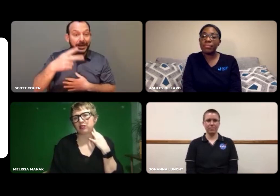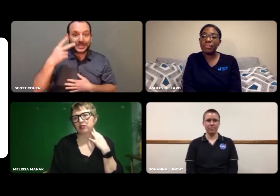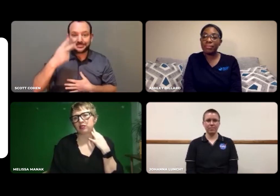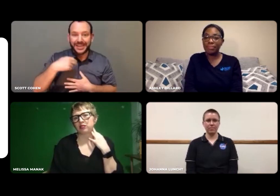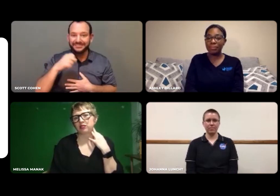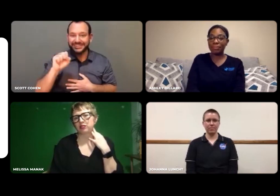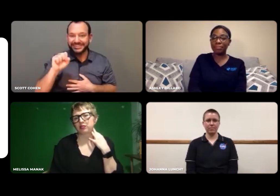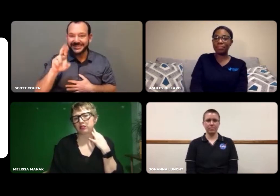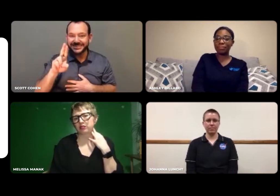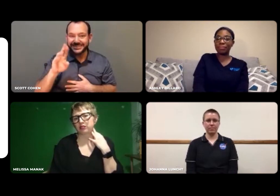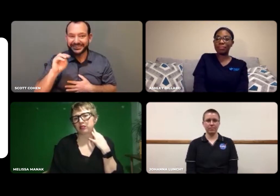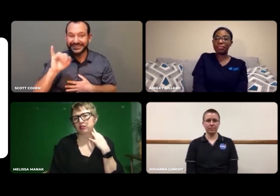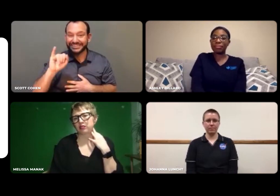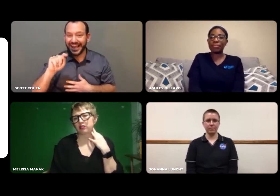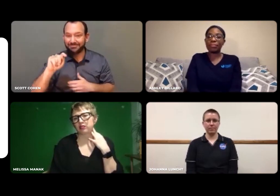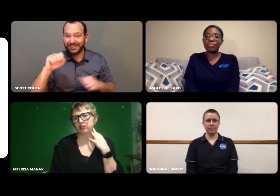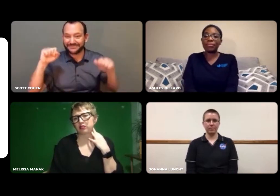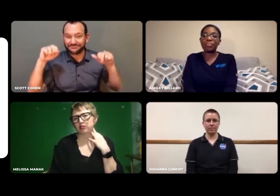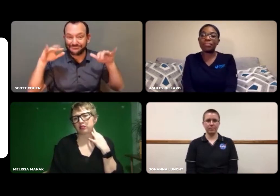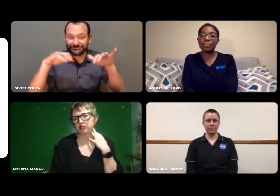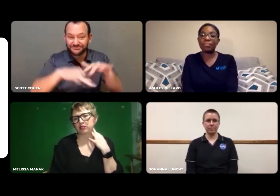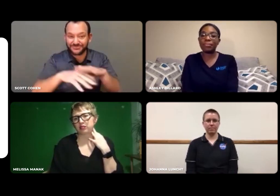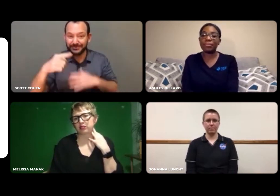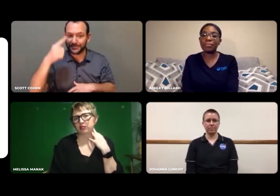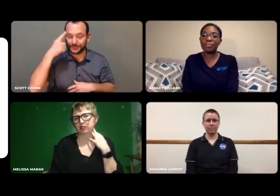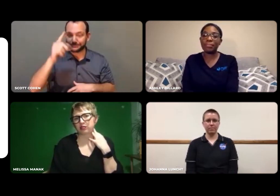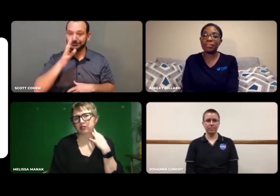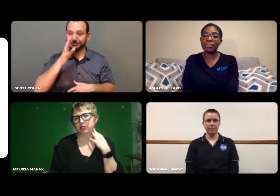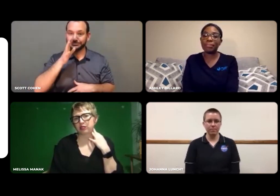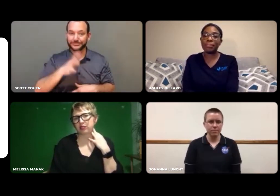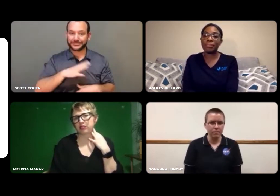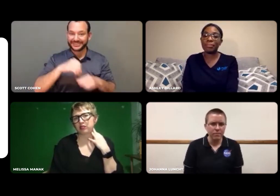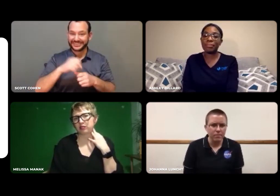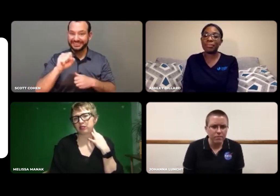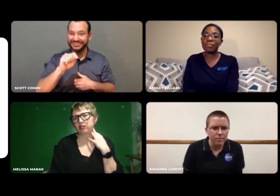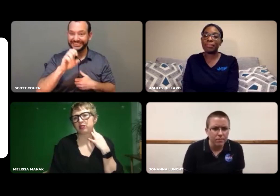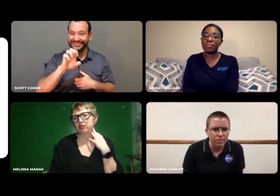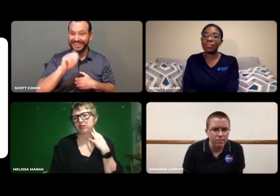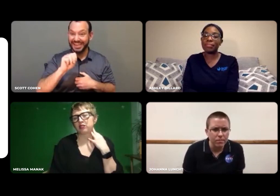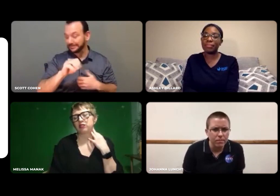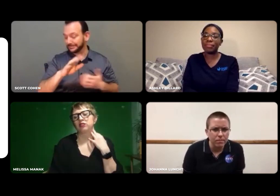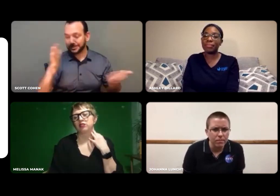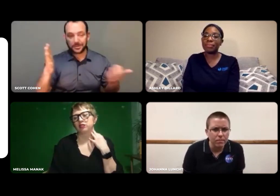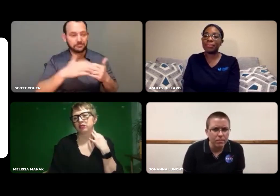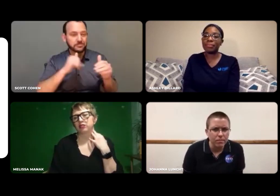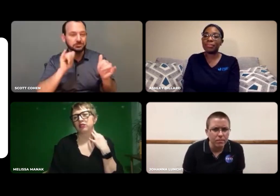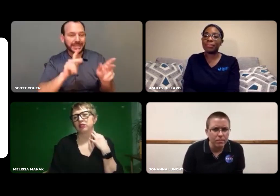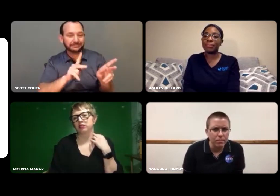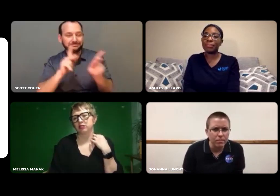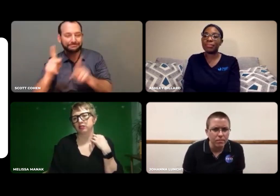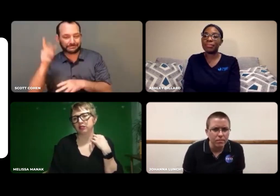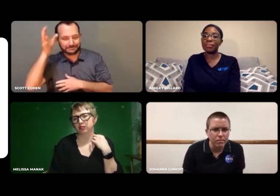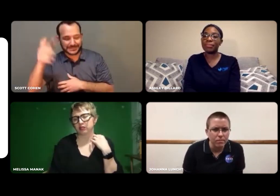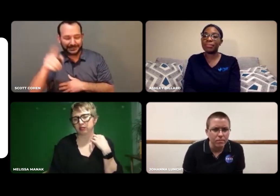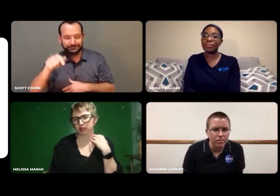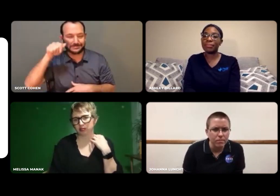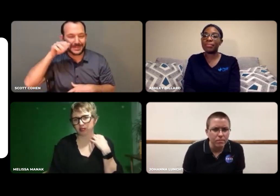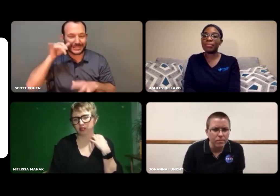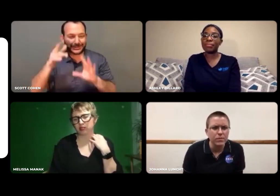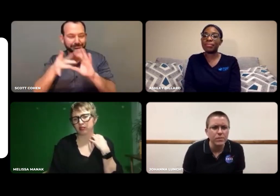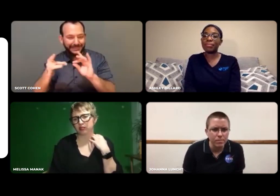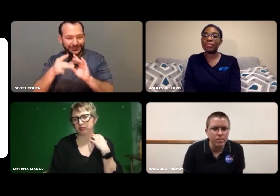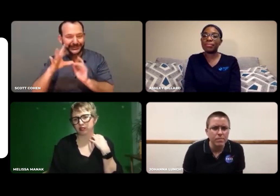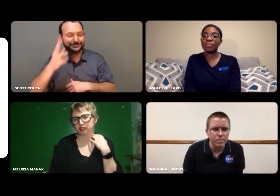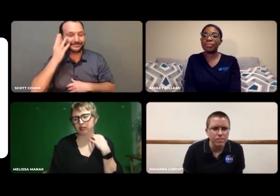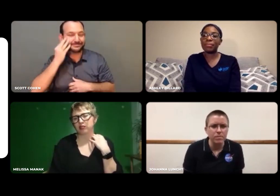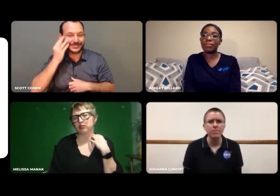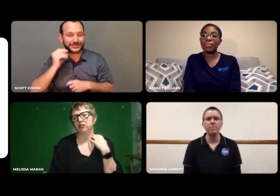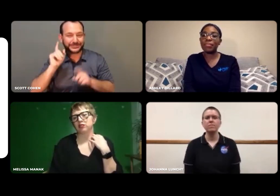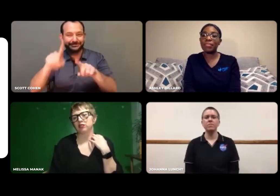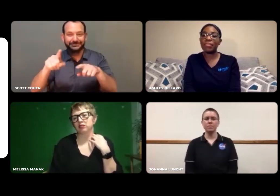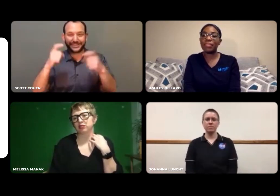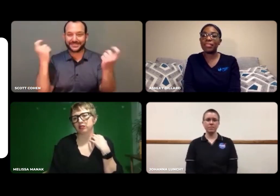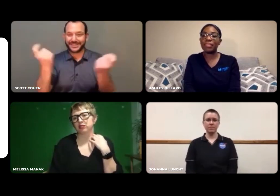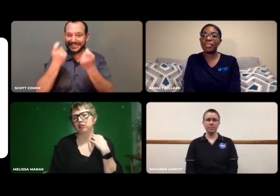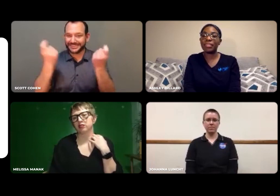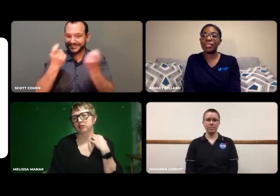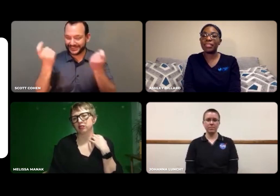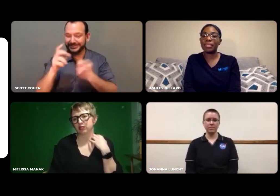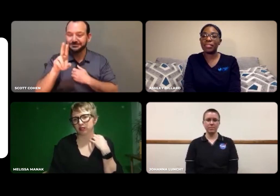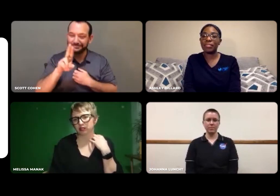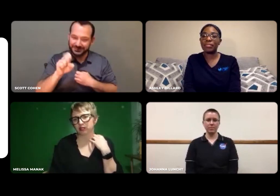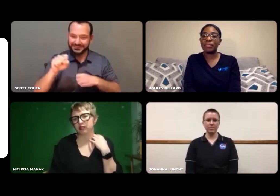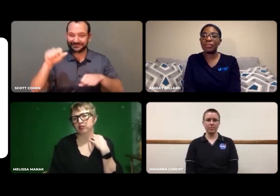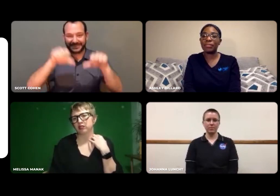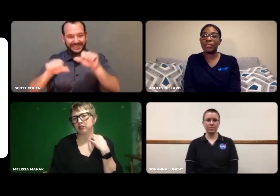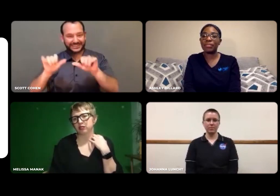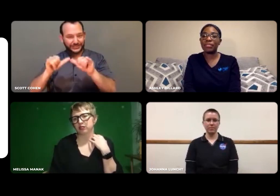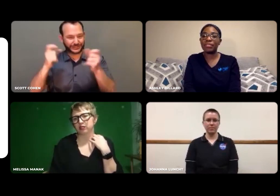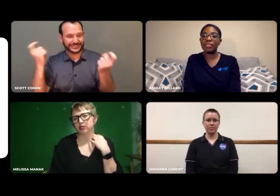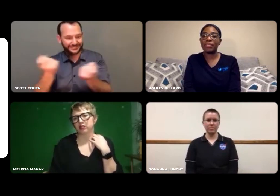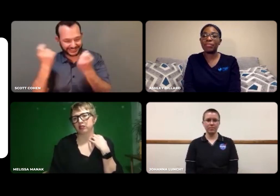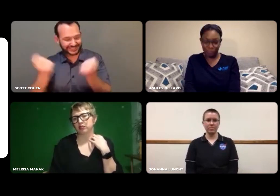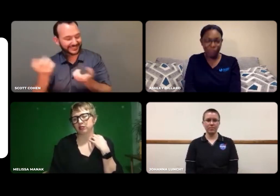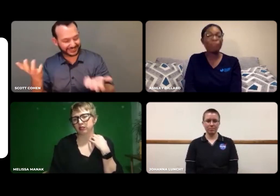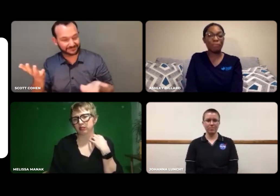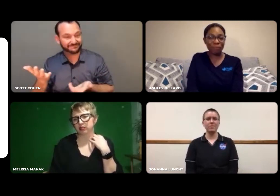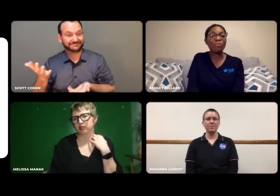There's actually a summit, like Ashley mentioned, with the US Engineers Festival near her.